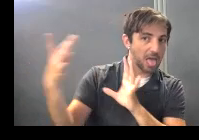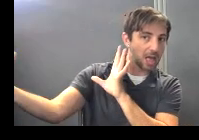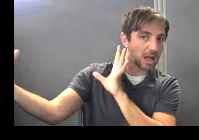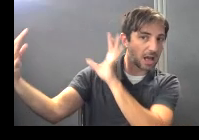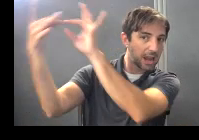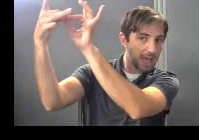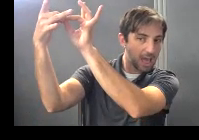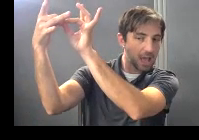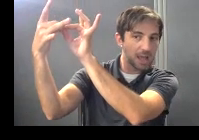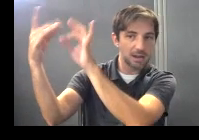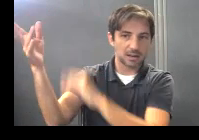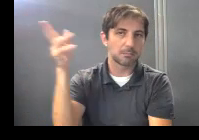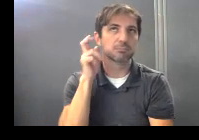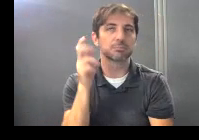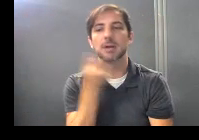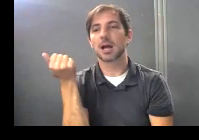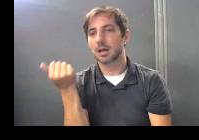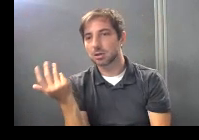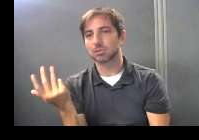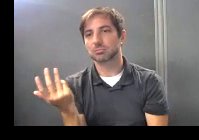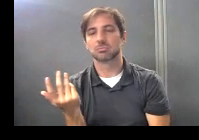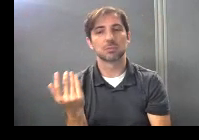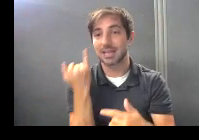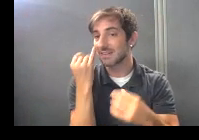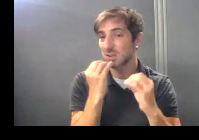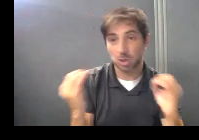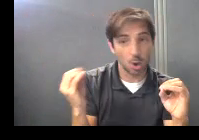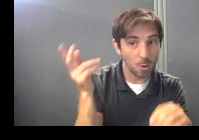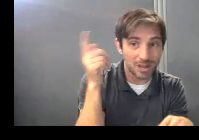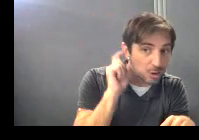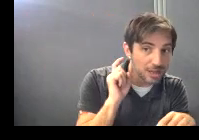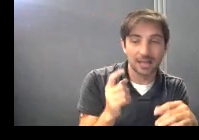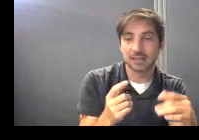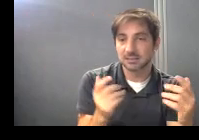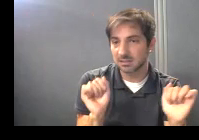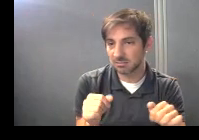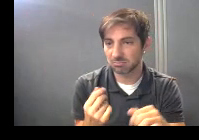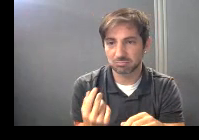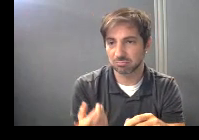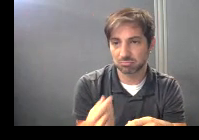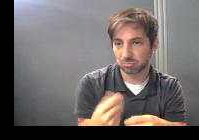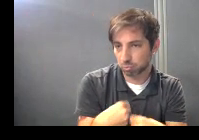OR IT CAN BE FOR PEOPLE WITHOUT HEARING AIDS. YOU PROVIDE THEM FOR EVENTS WHERE YOU HAVE